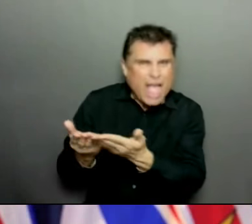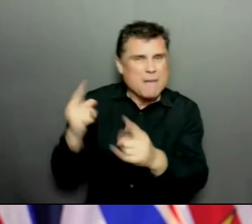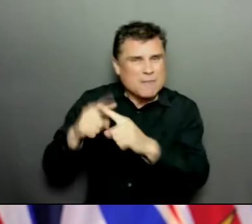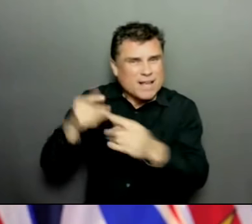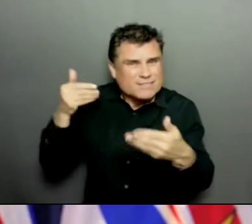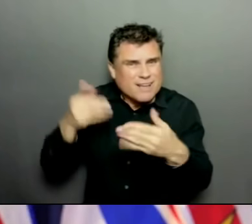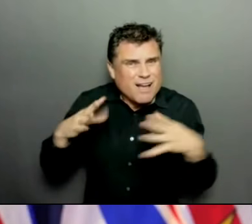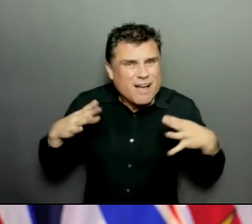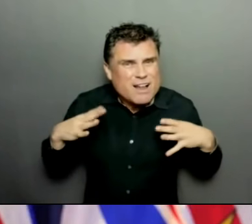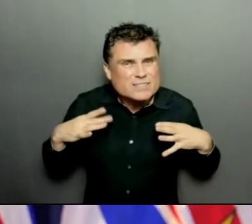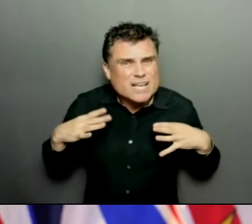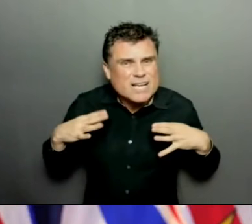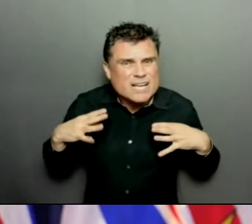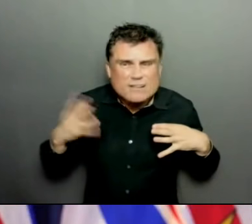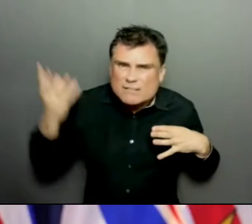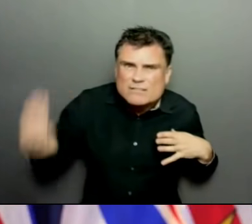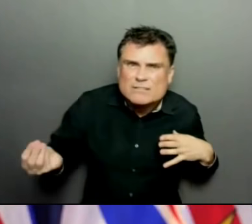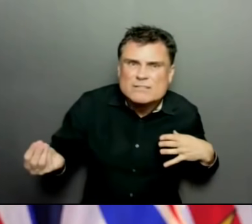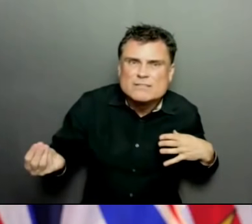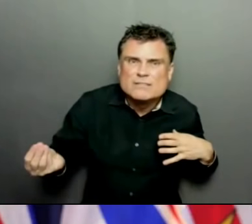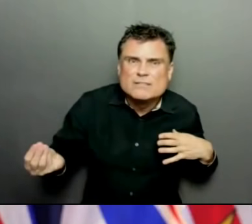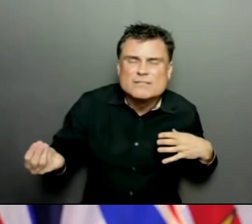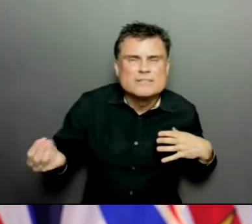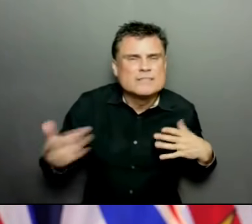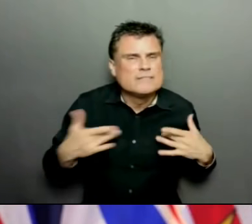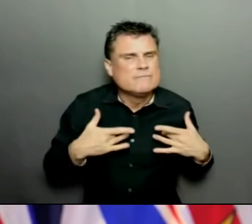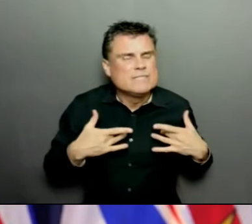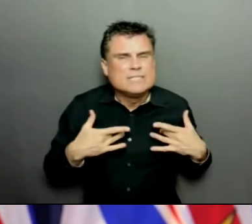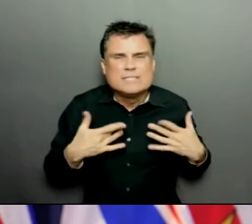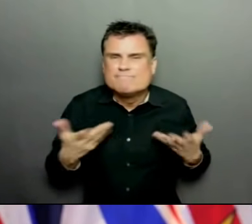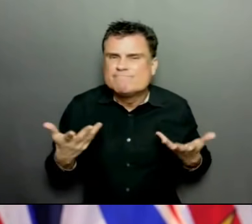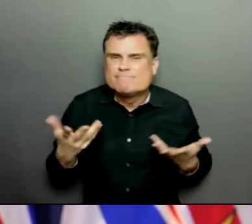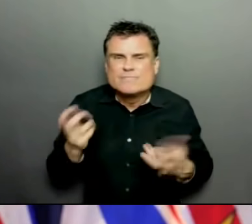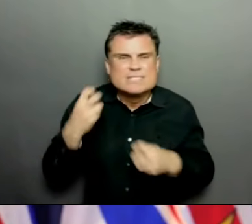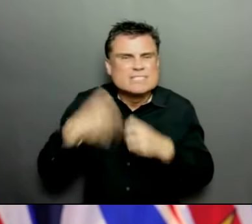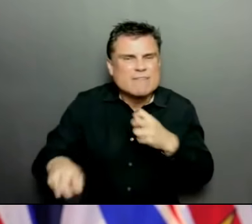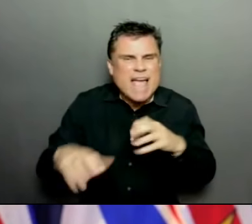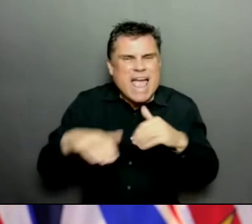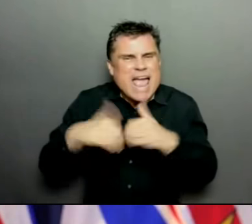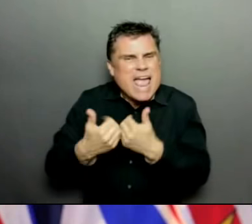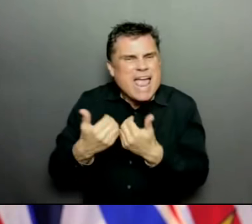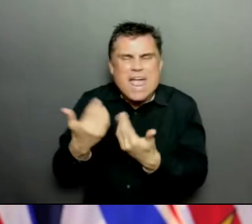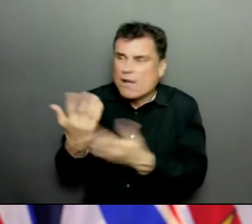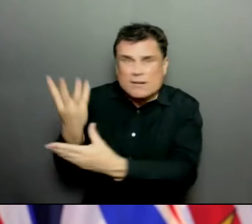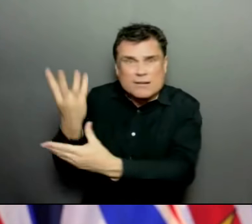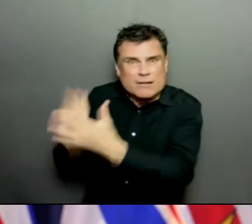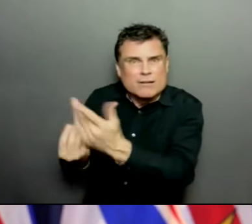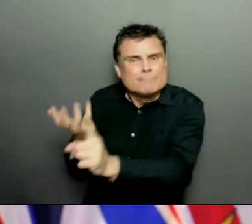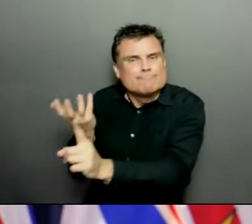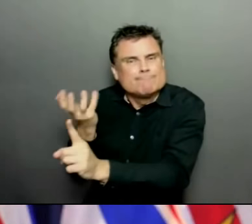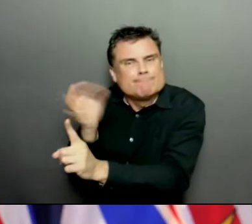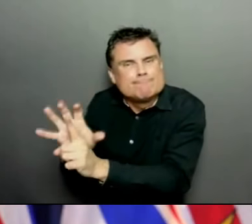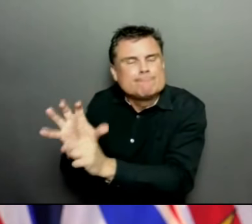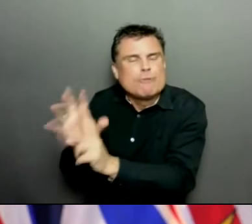for many people, our inability to an away, probably celebrate people's lives and properly mourn makes it more difficult and I